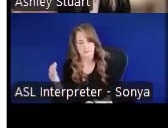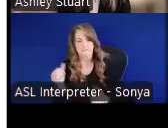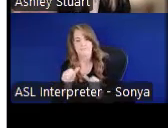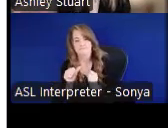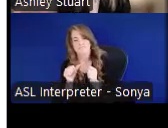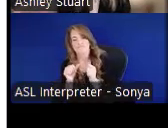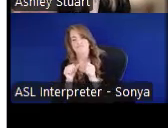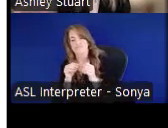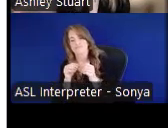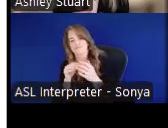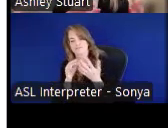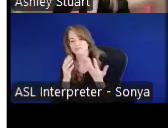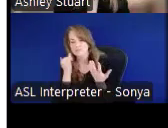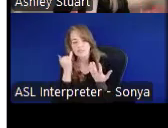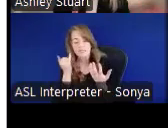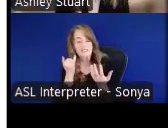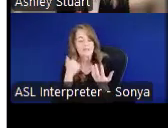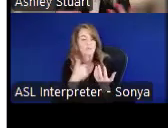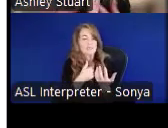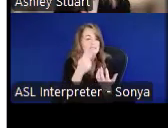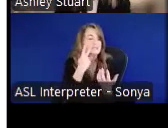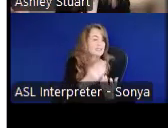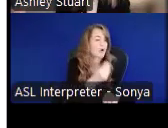will sometimes see them more at home than we see them in other